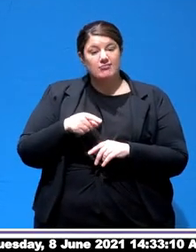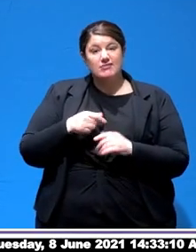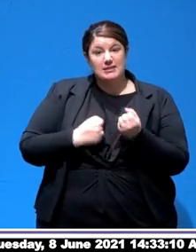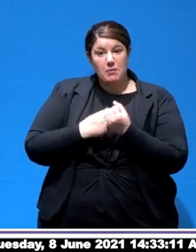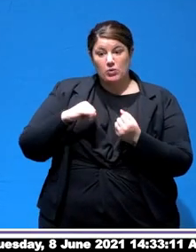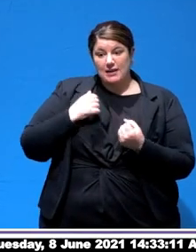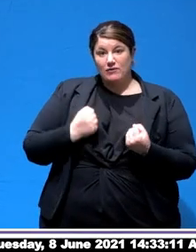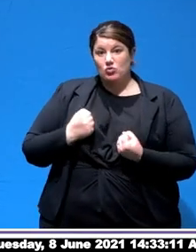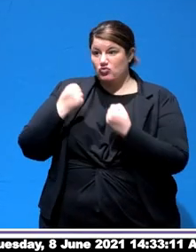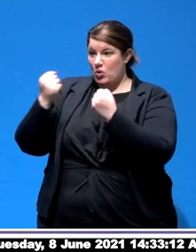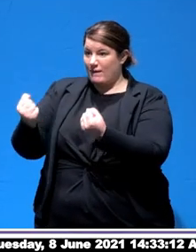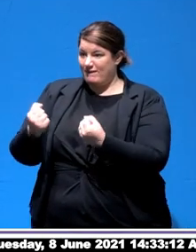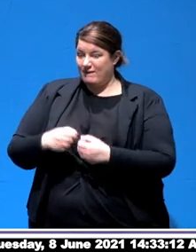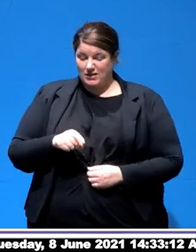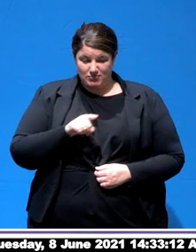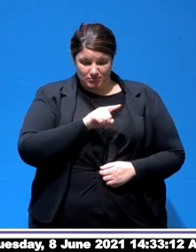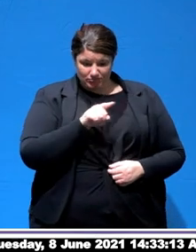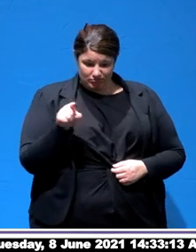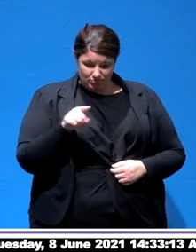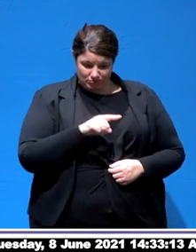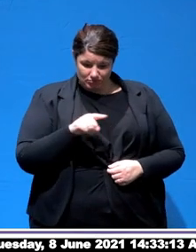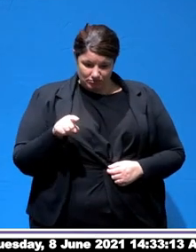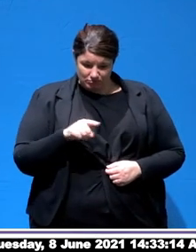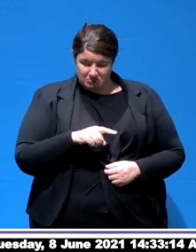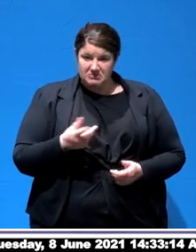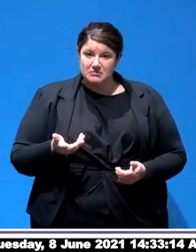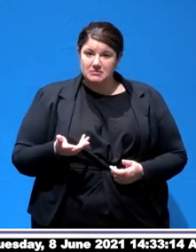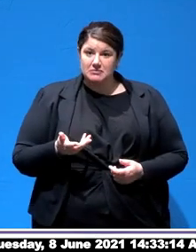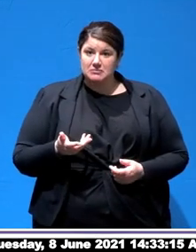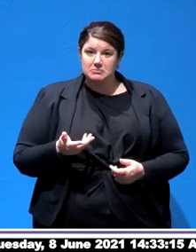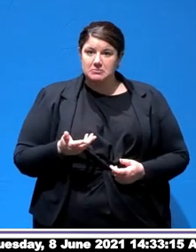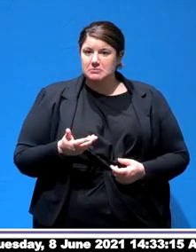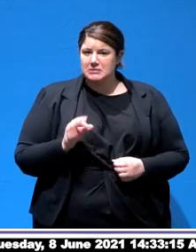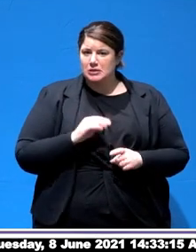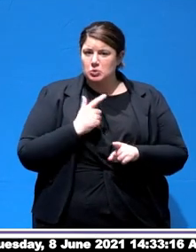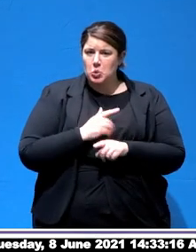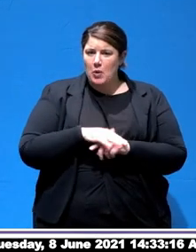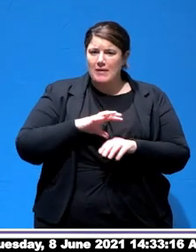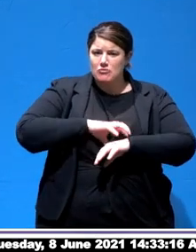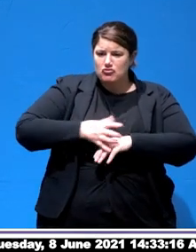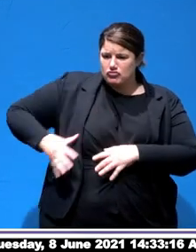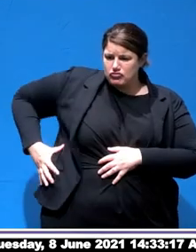There is nothing in there, is there, about a bruise from 6 o'clock on the Thursday morphing into extensive bruising, on ---